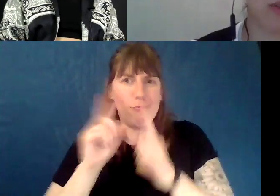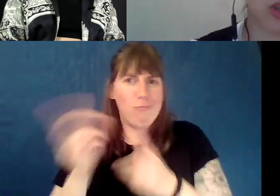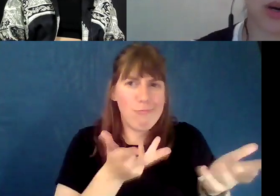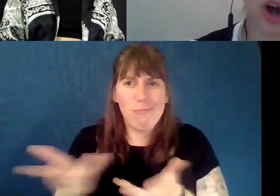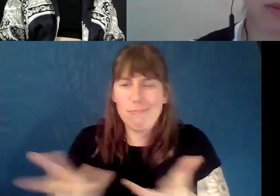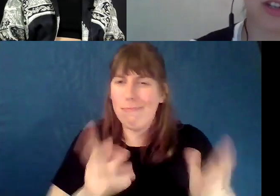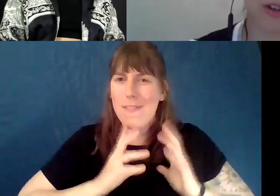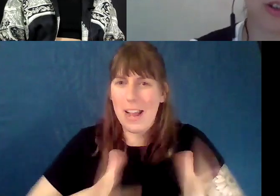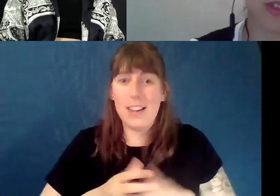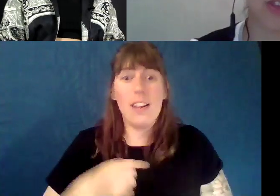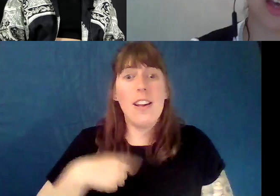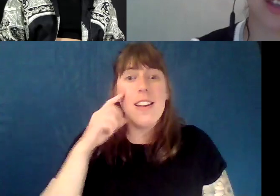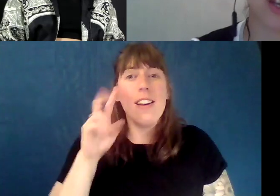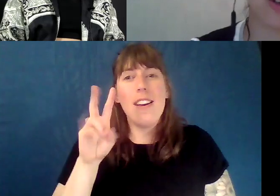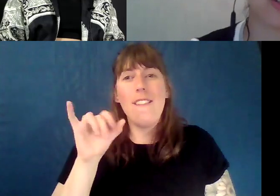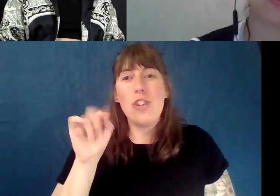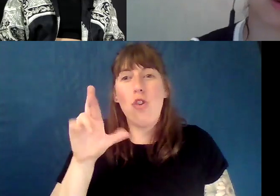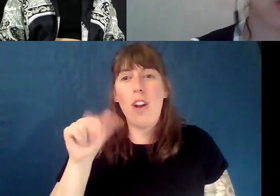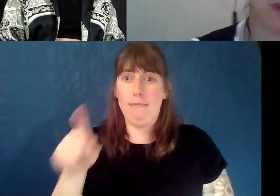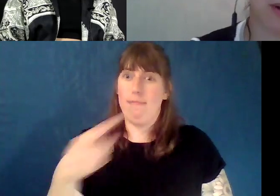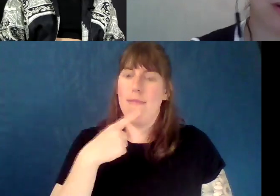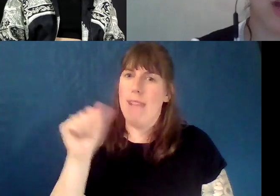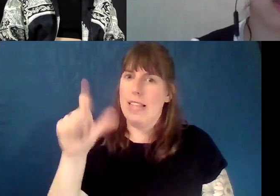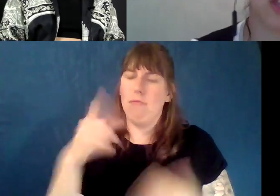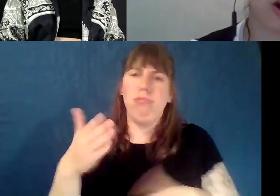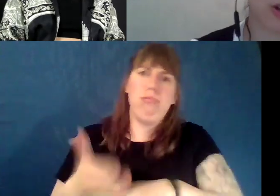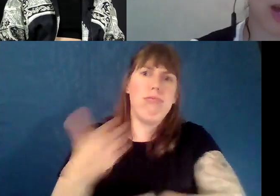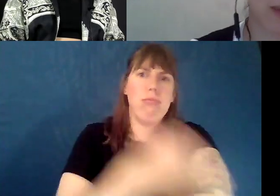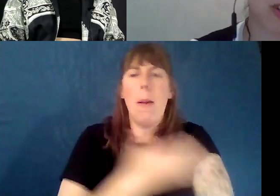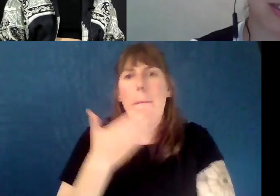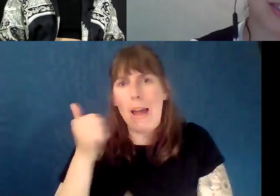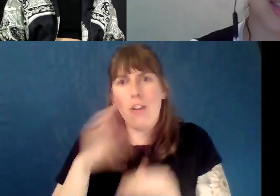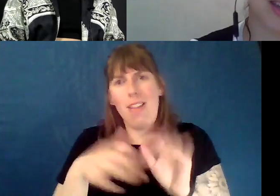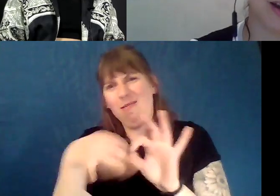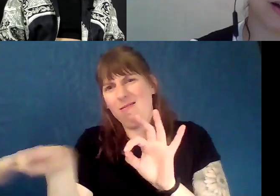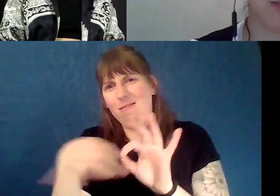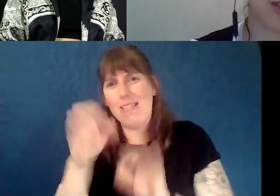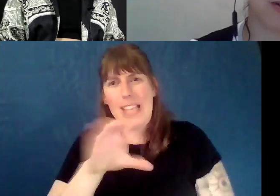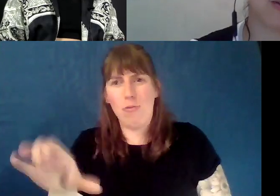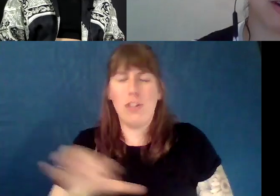Victoria commented earlier that the ASL is just so much better than the auto captions. So no